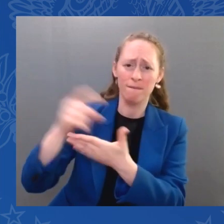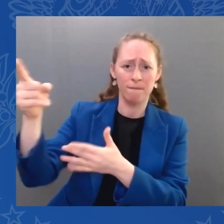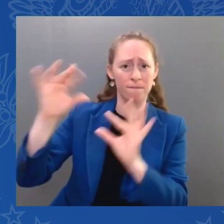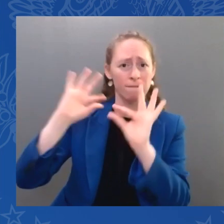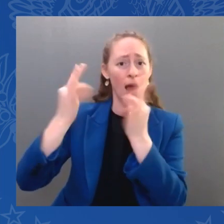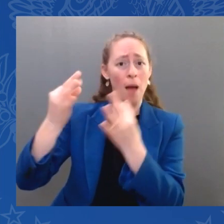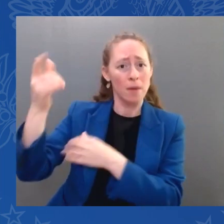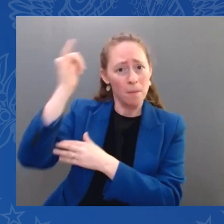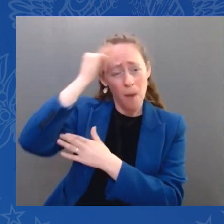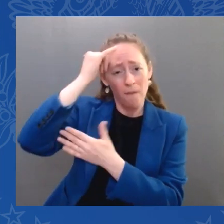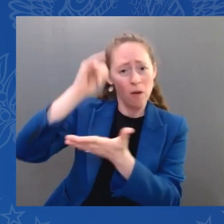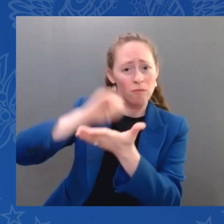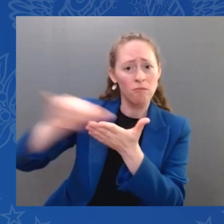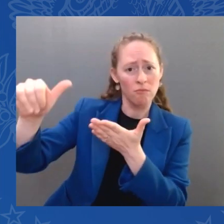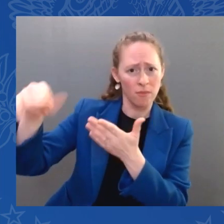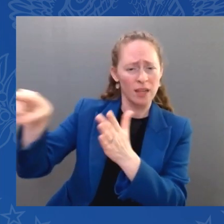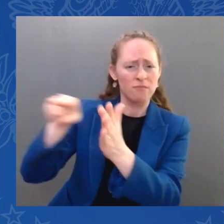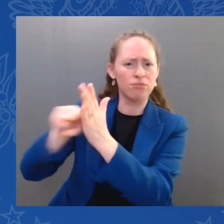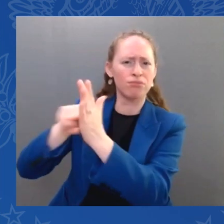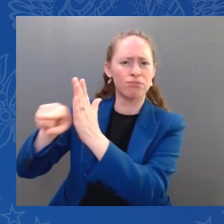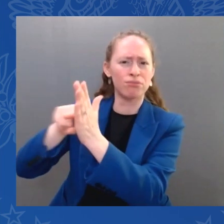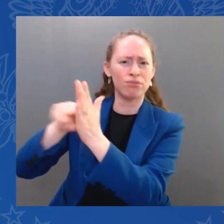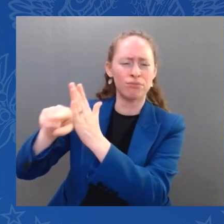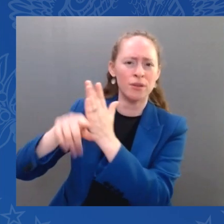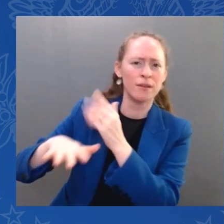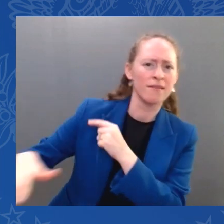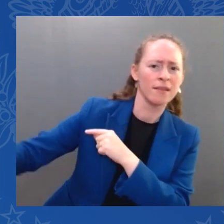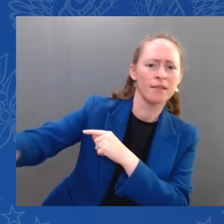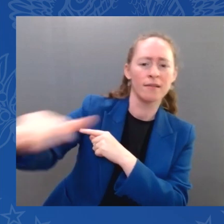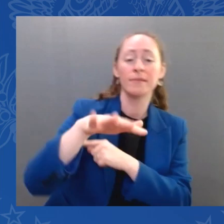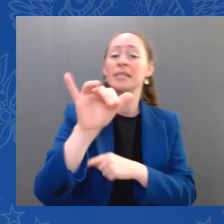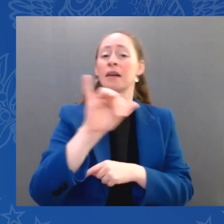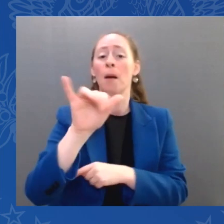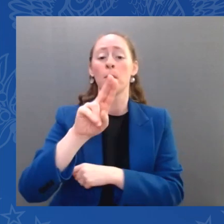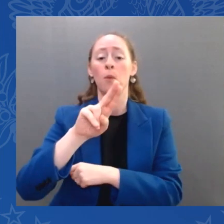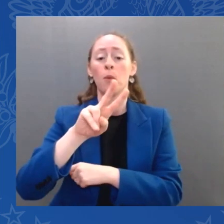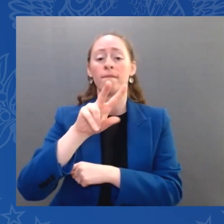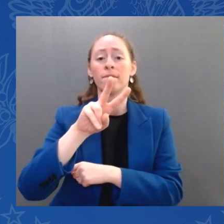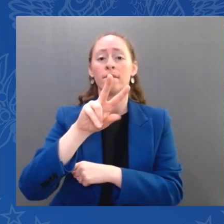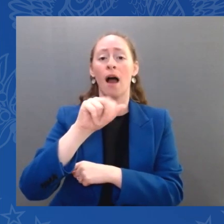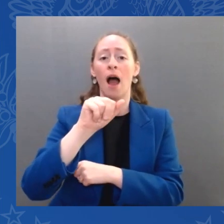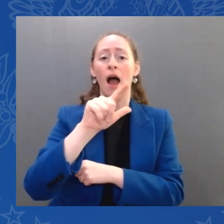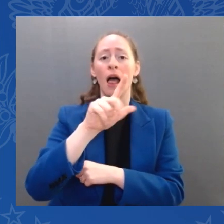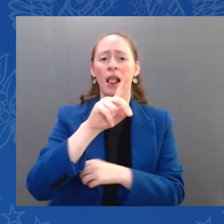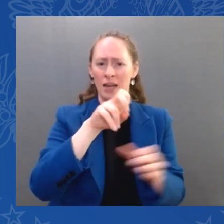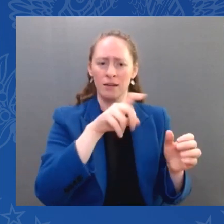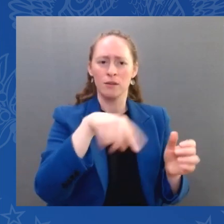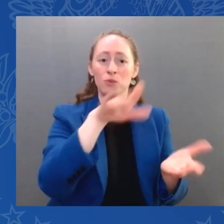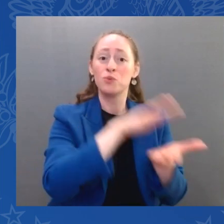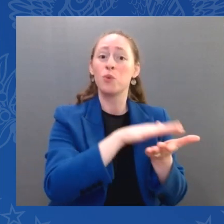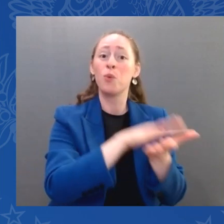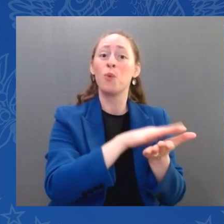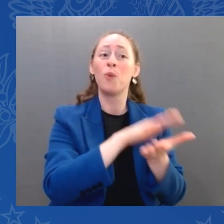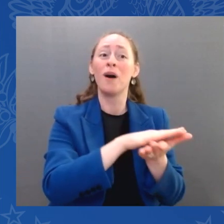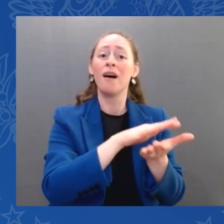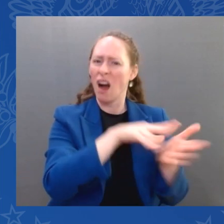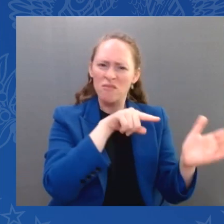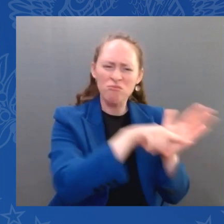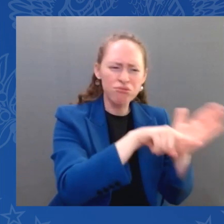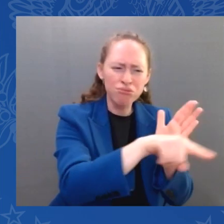where an elementary school became a killing field. That's what we owe those families in Highland Park, where, on July 4th, a parade became a killing field.